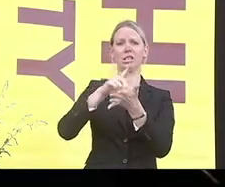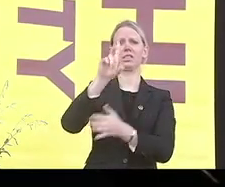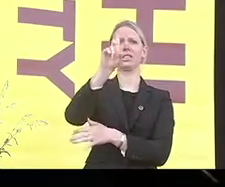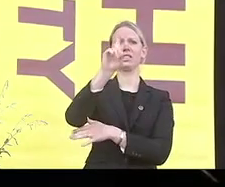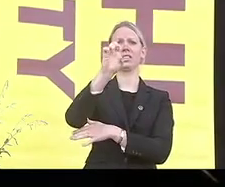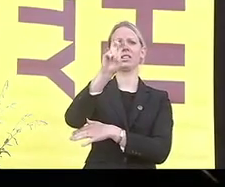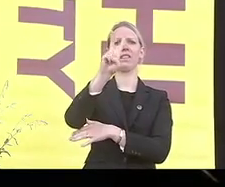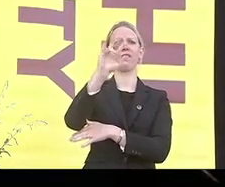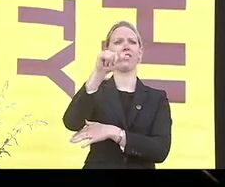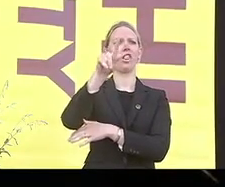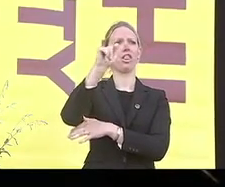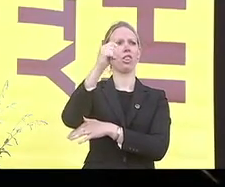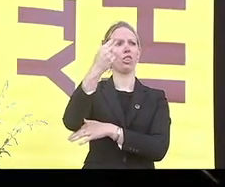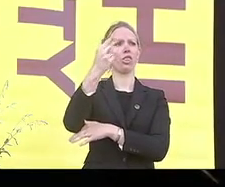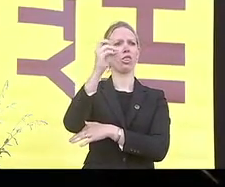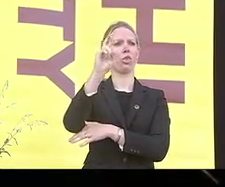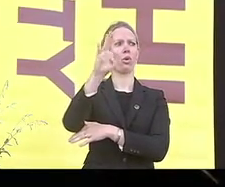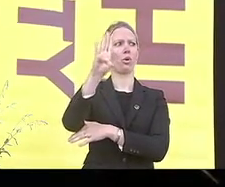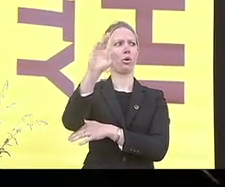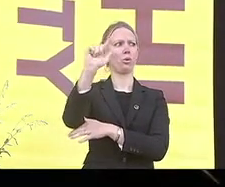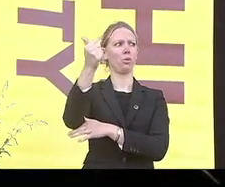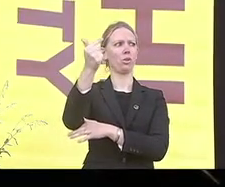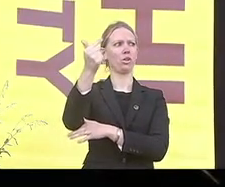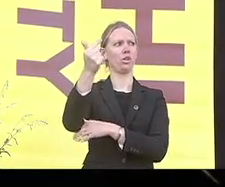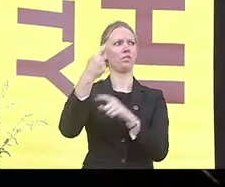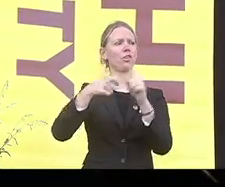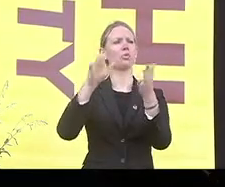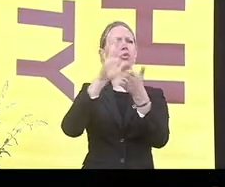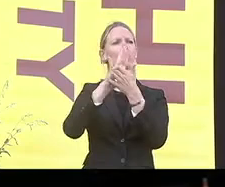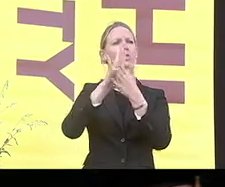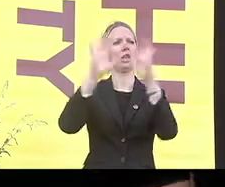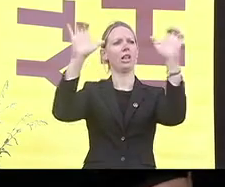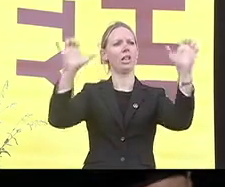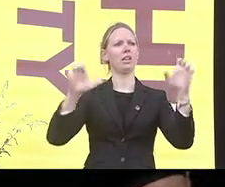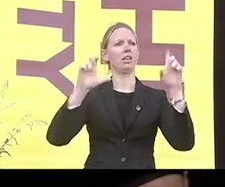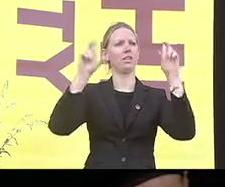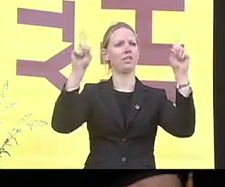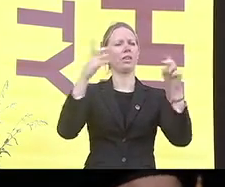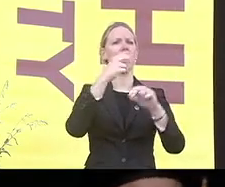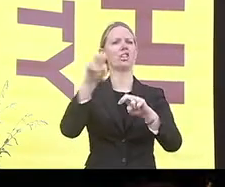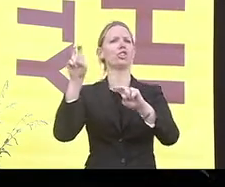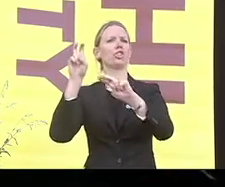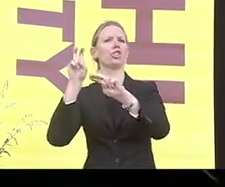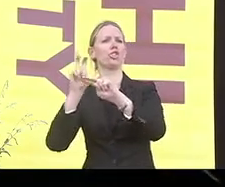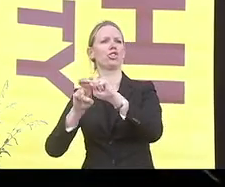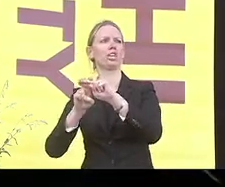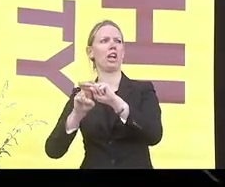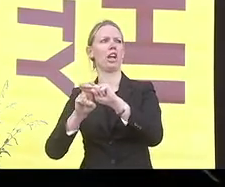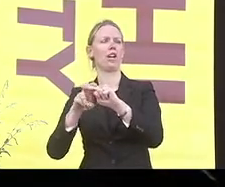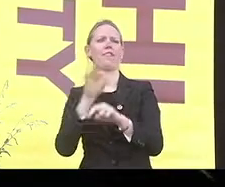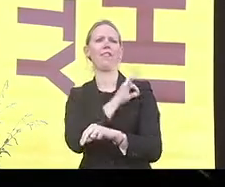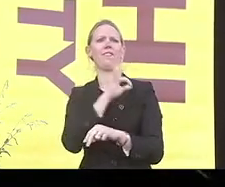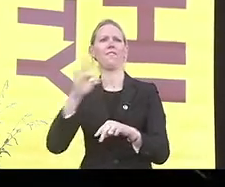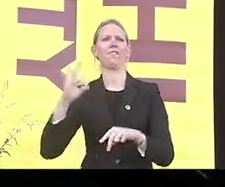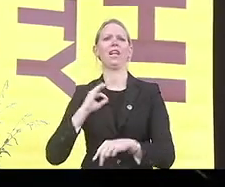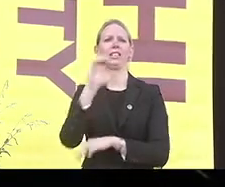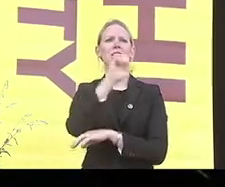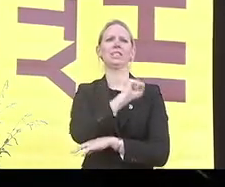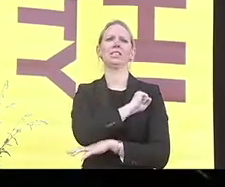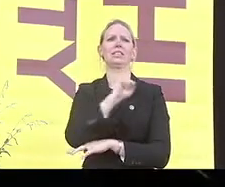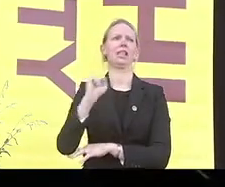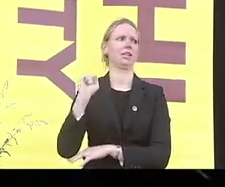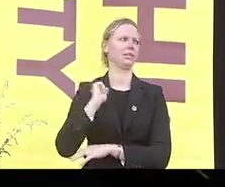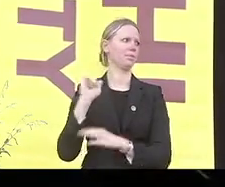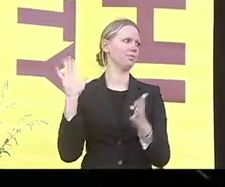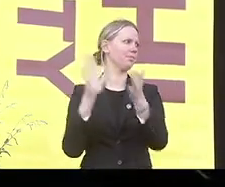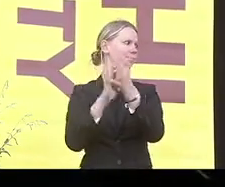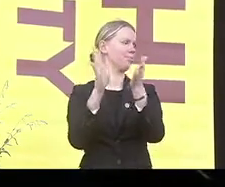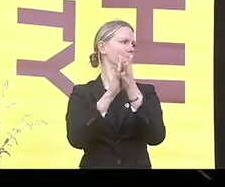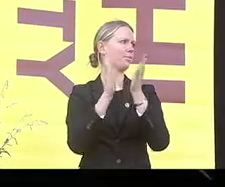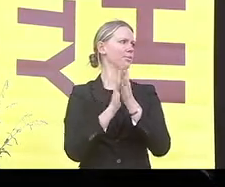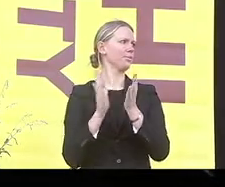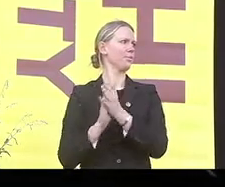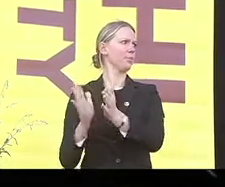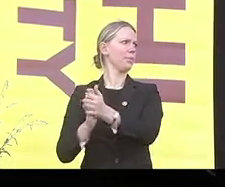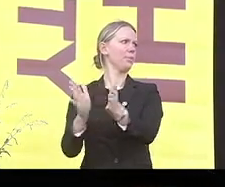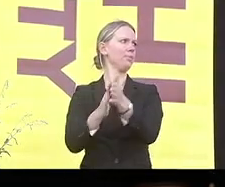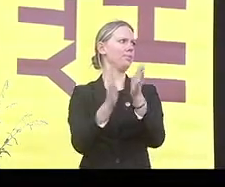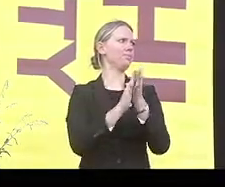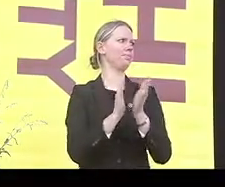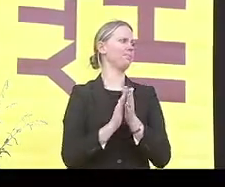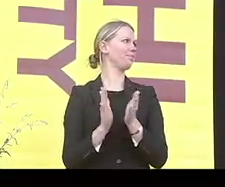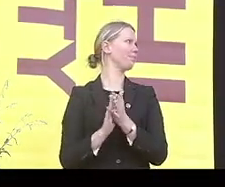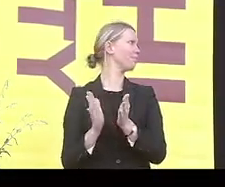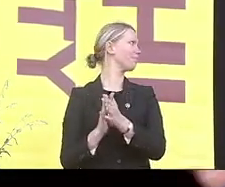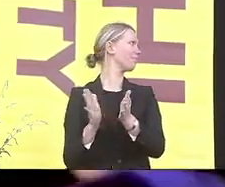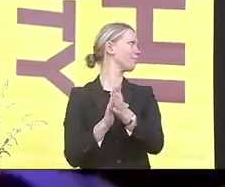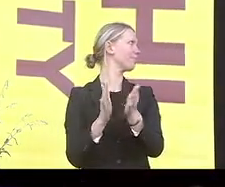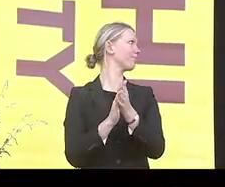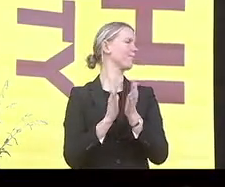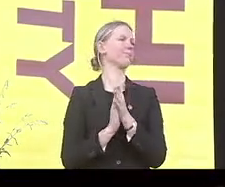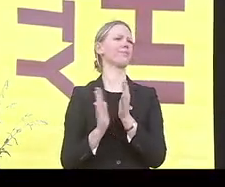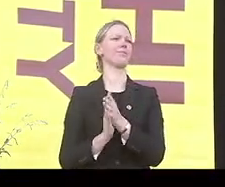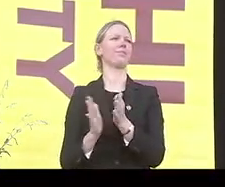in the Ruth S Amman School of Education, and chair of the Faculty Senate.